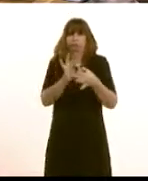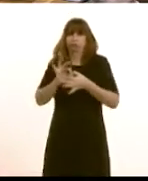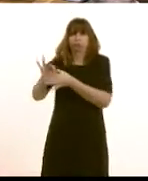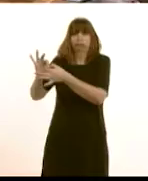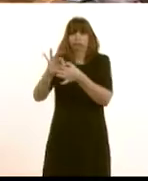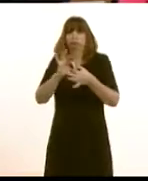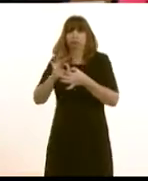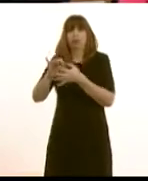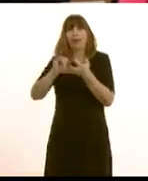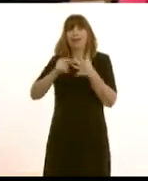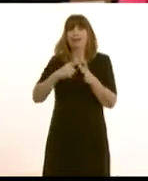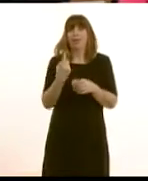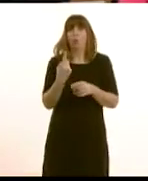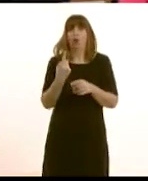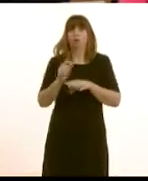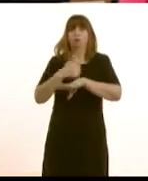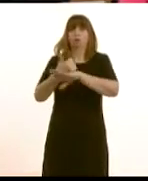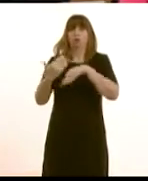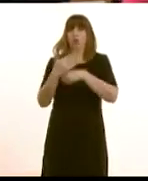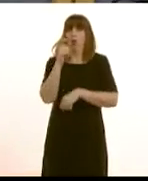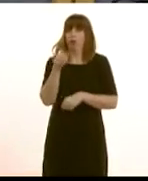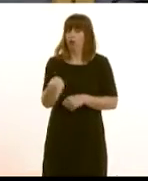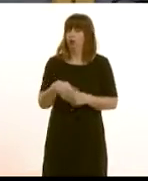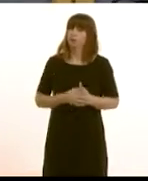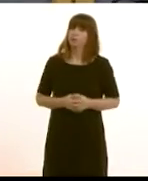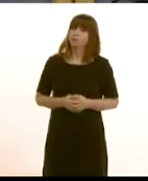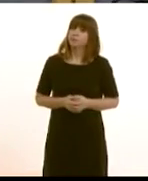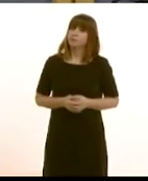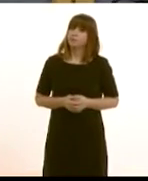at SA1. Suzy Davies: The economy Minister, of course,